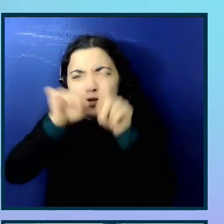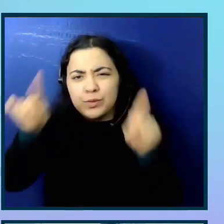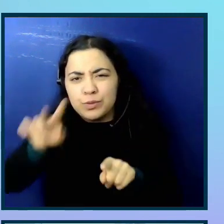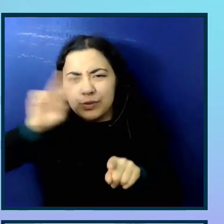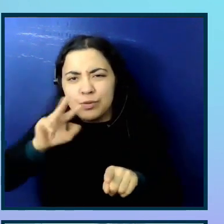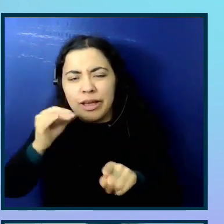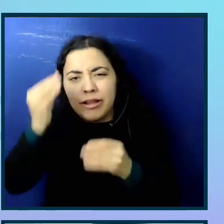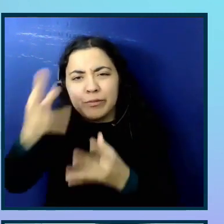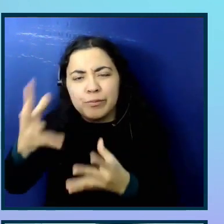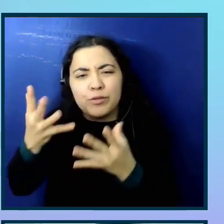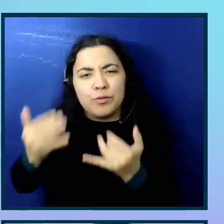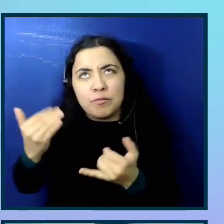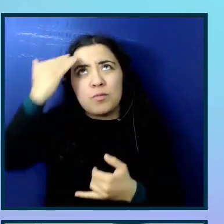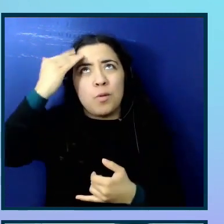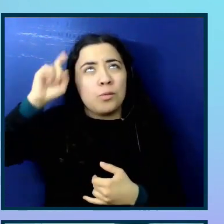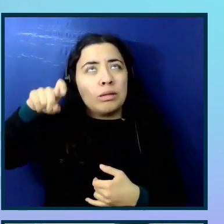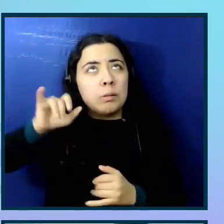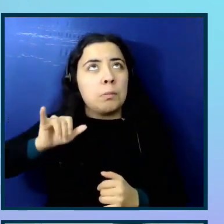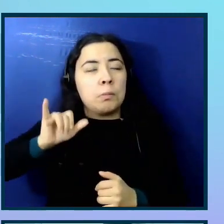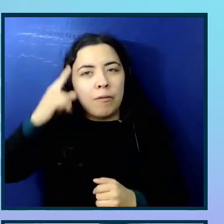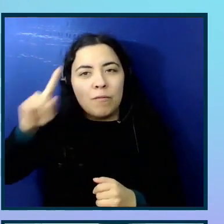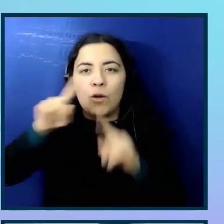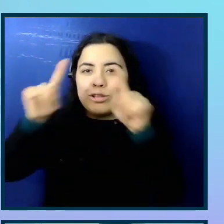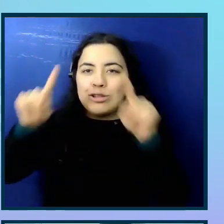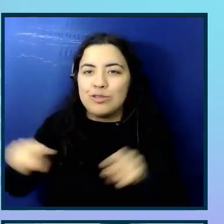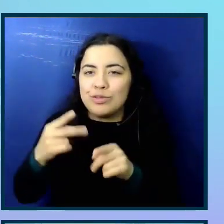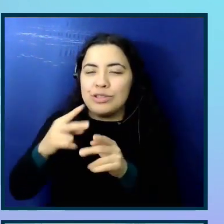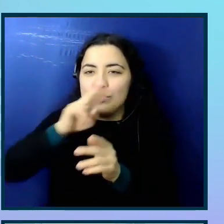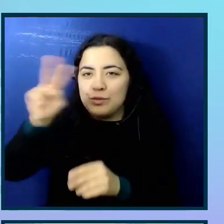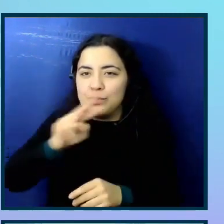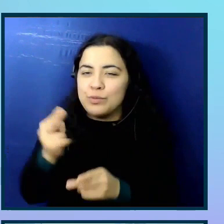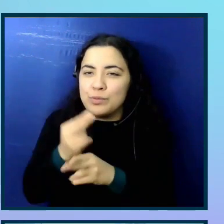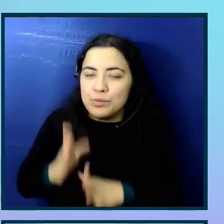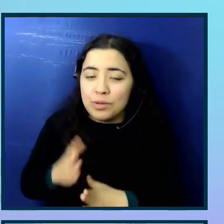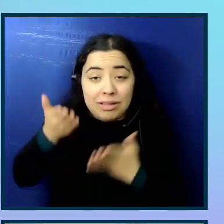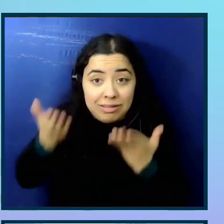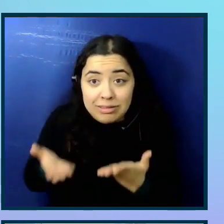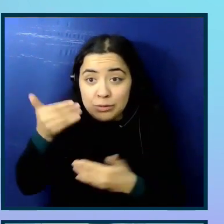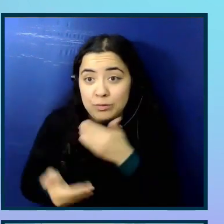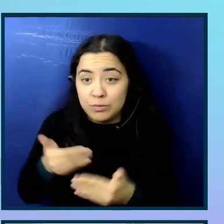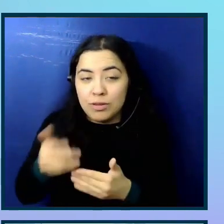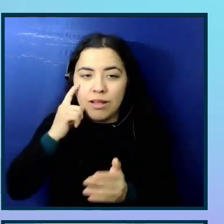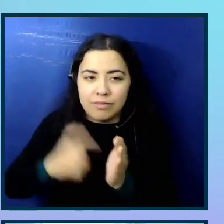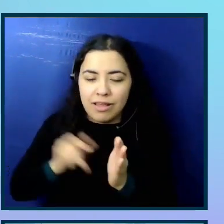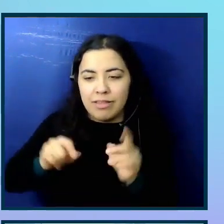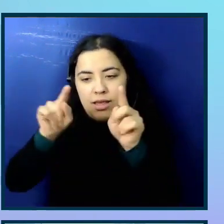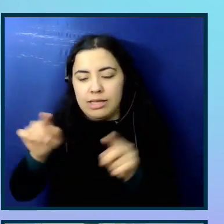that would be relevant for screen reader users. And through this process, we were able to identify, the semantic structure that would be communicated